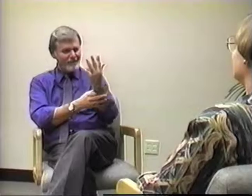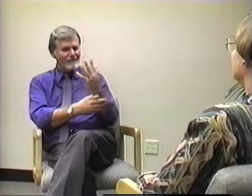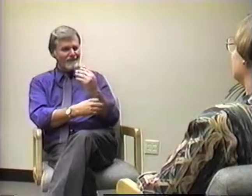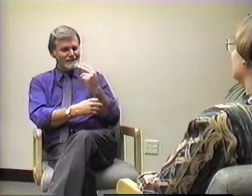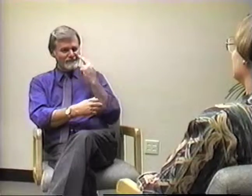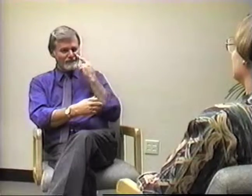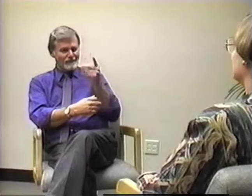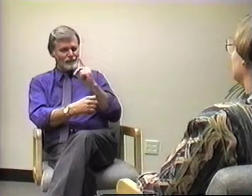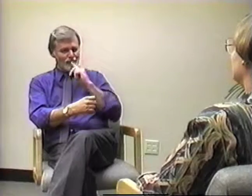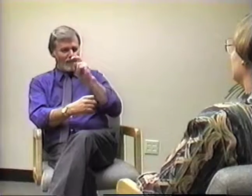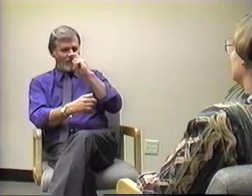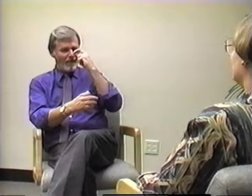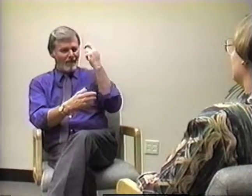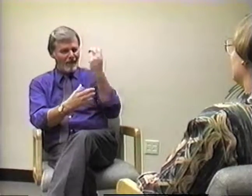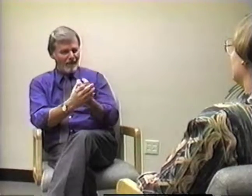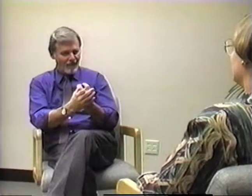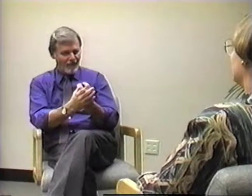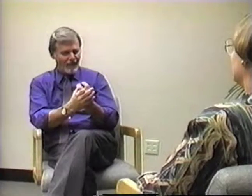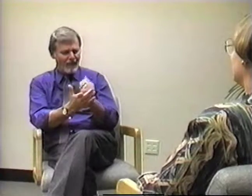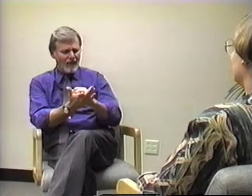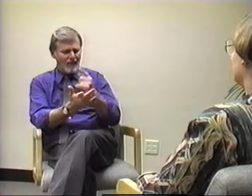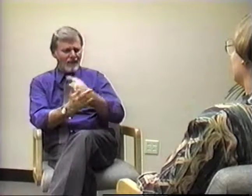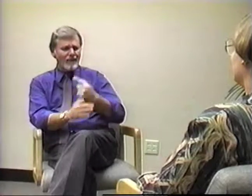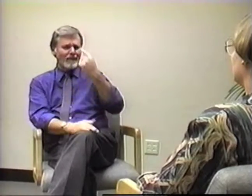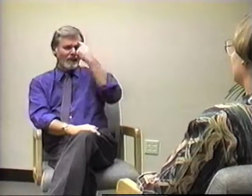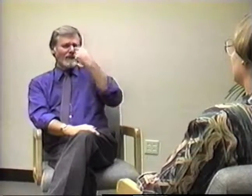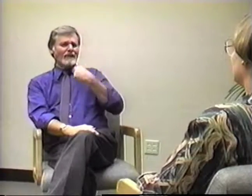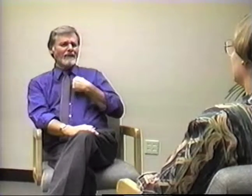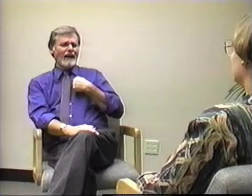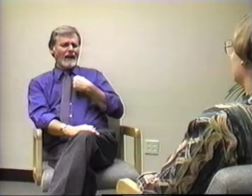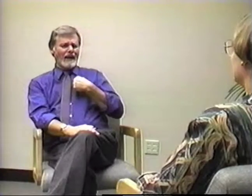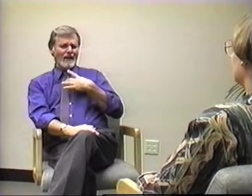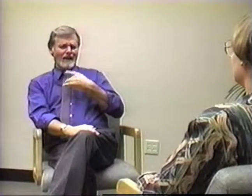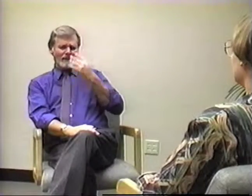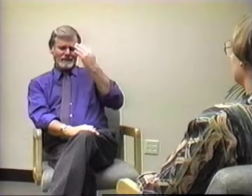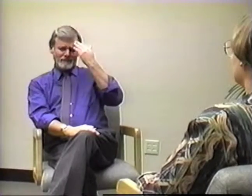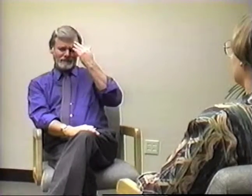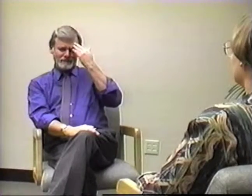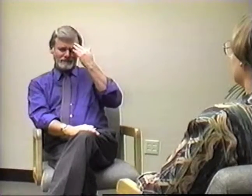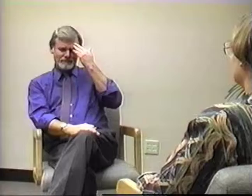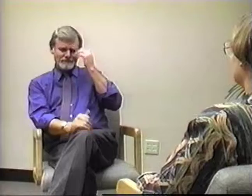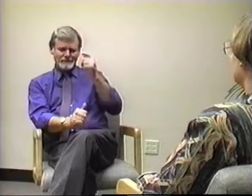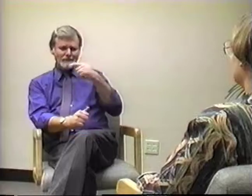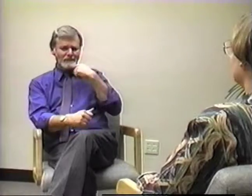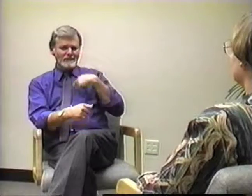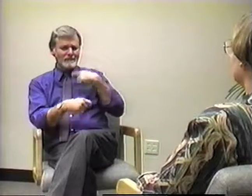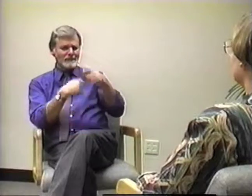I've seen your program growing quite a bit and I see your fascination with it.